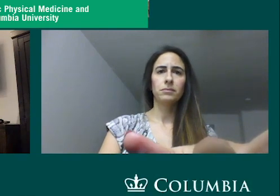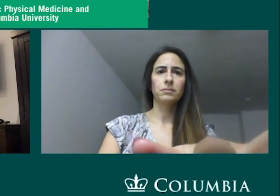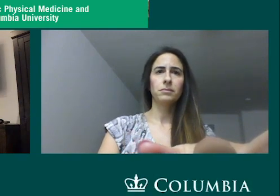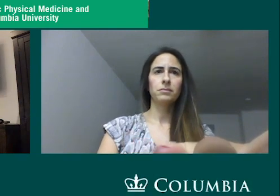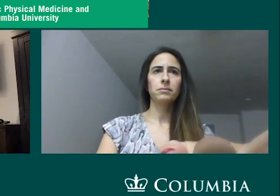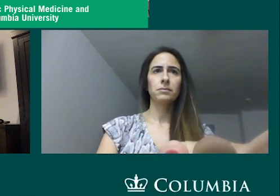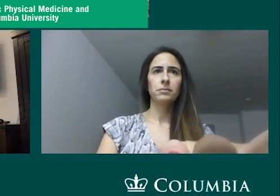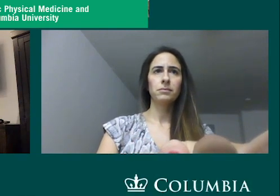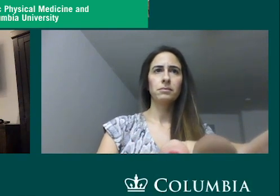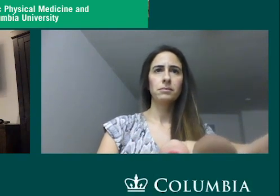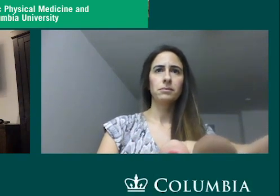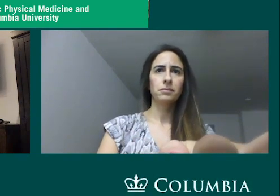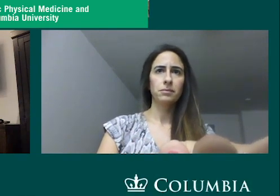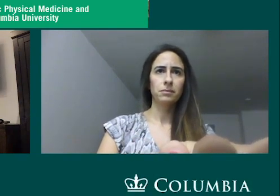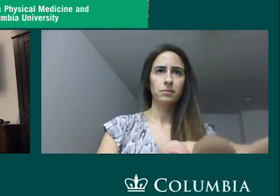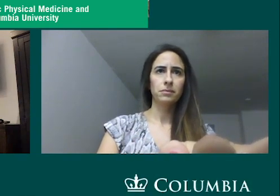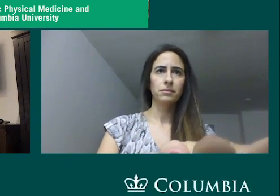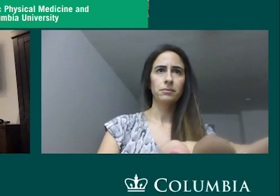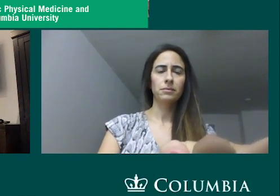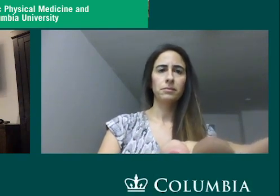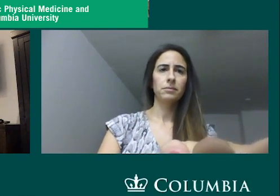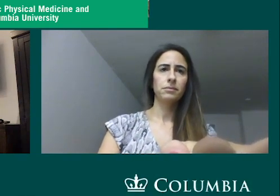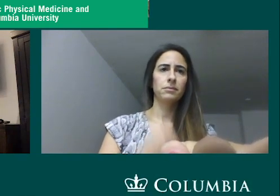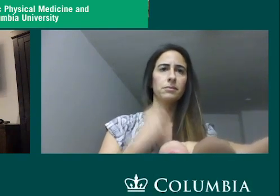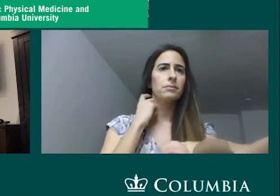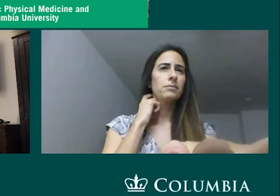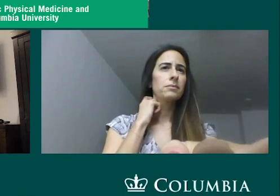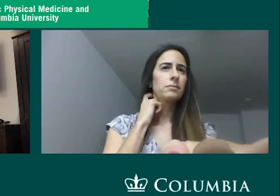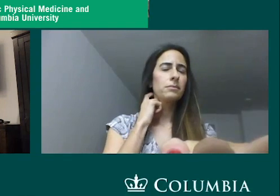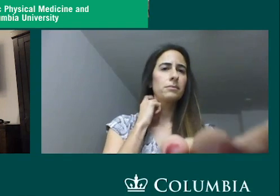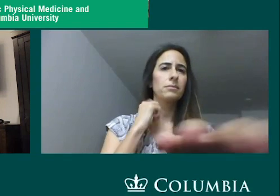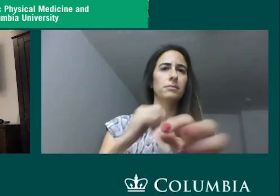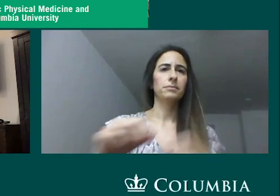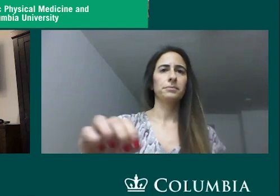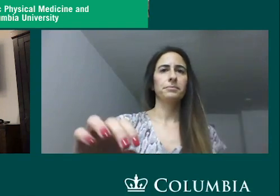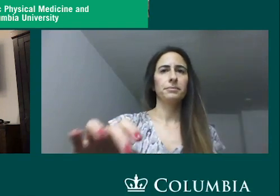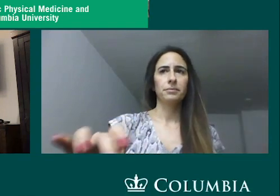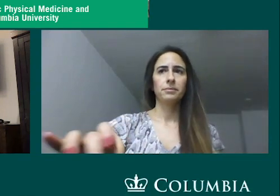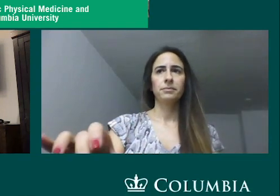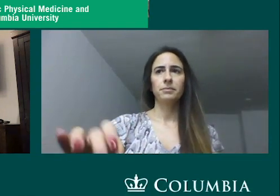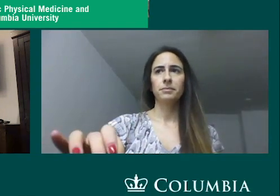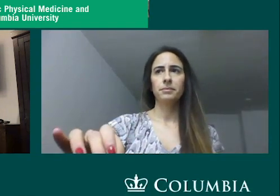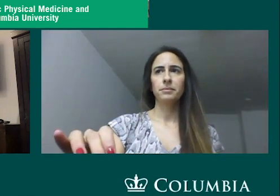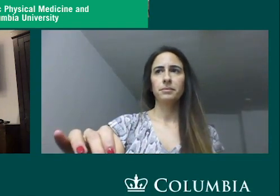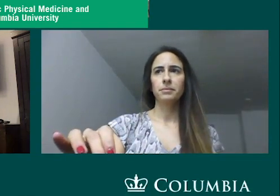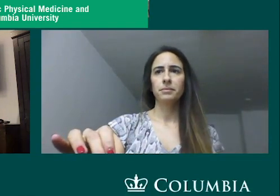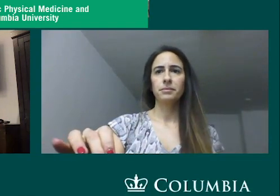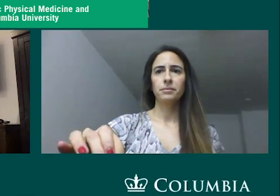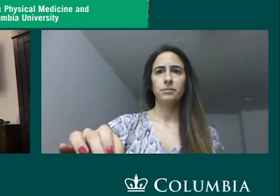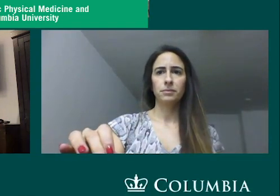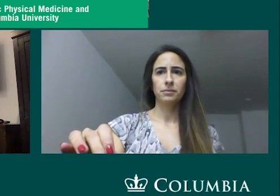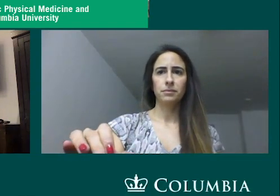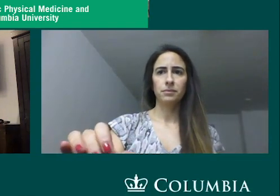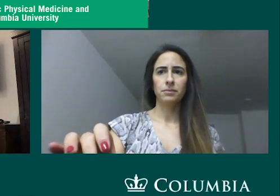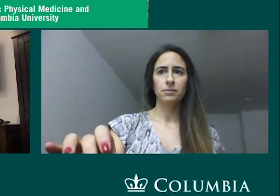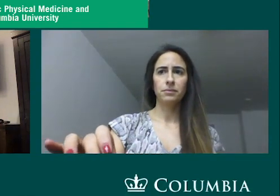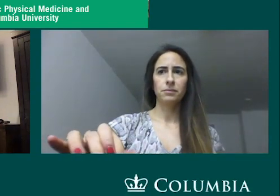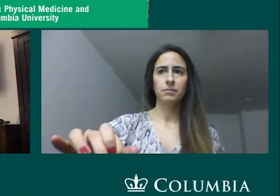and when we look at the importance of your role in the care team, 'cause I love how you say, you're connecting the dots